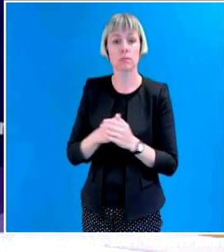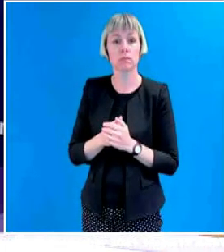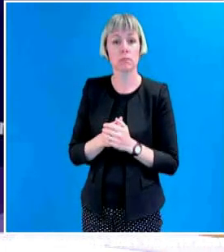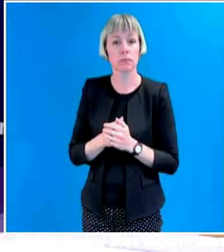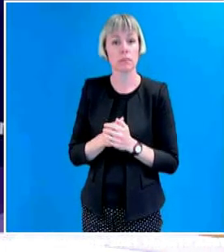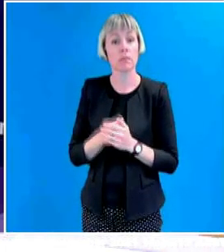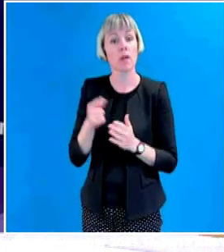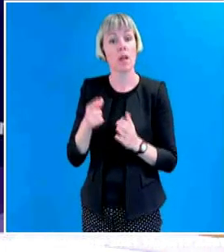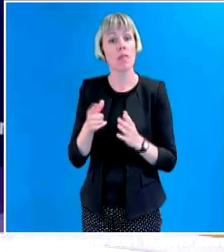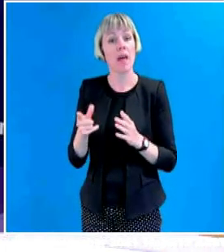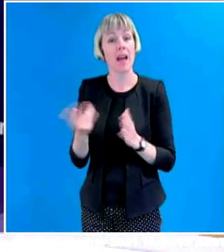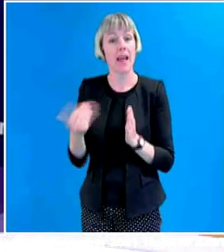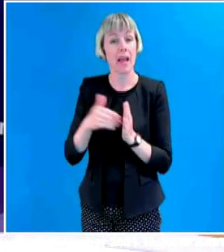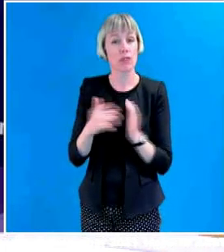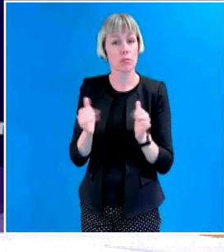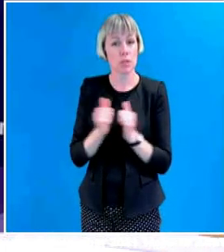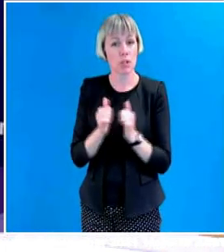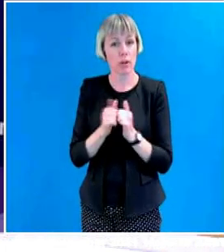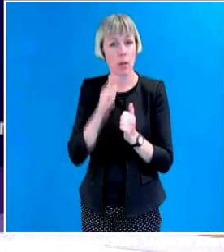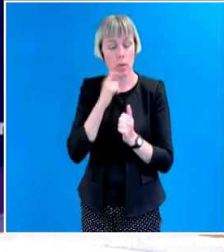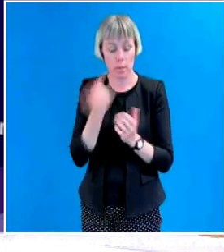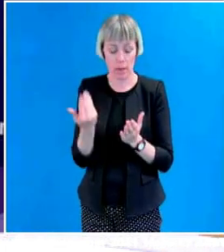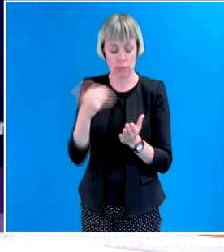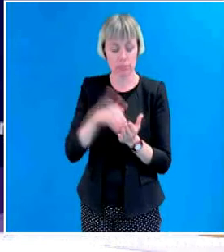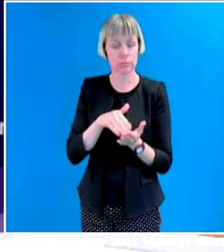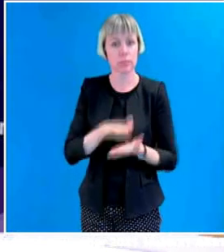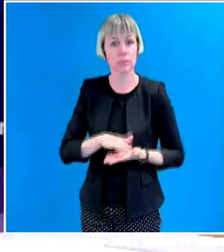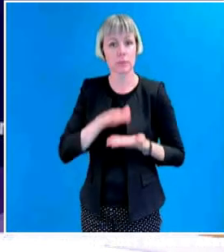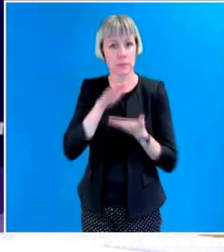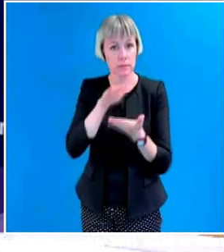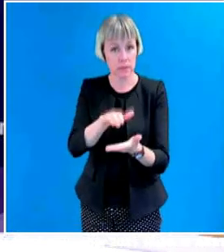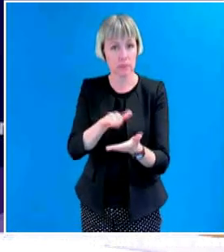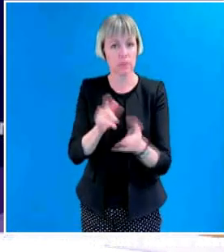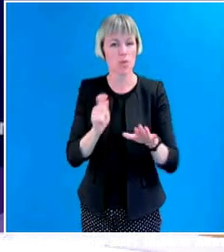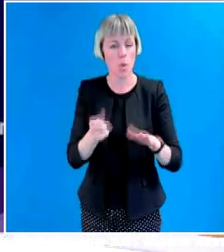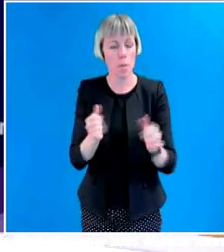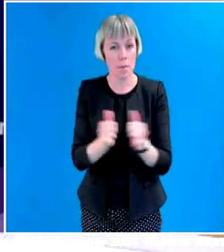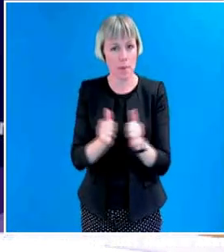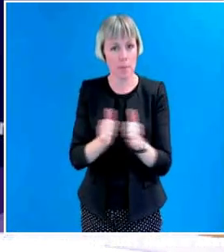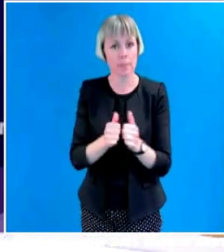whatever additional material she considers appropriate. Direction 3: